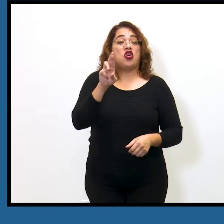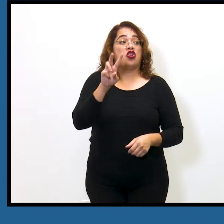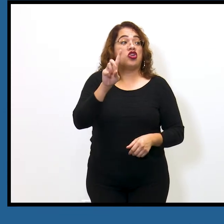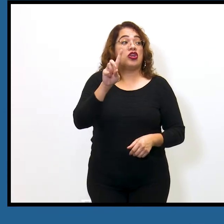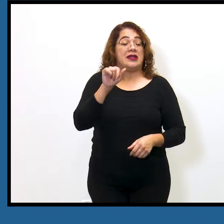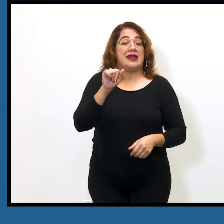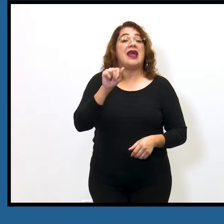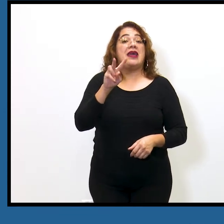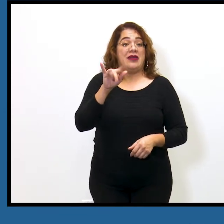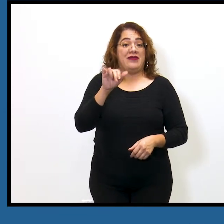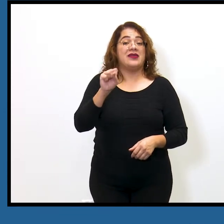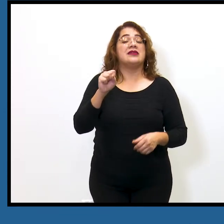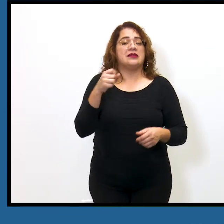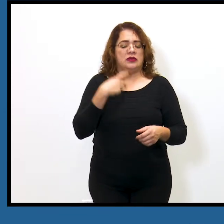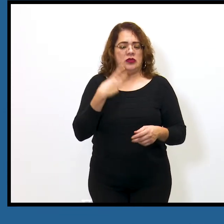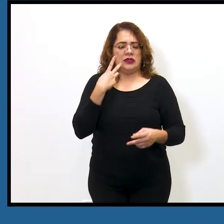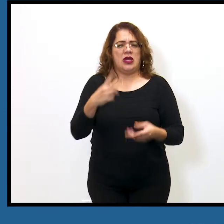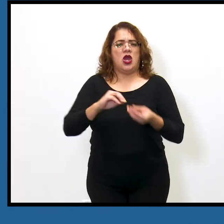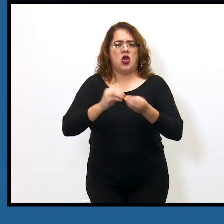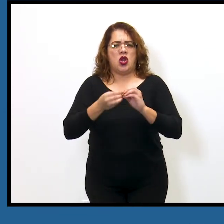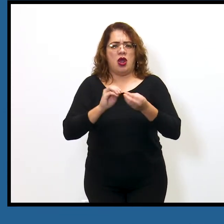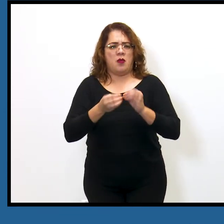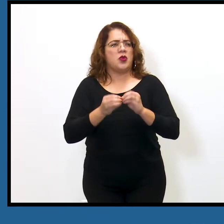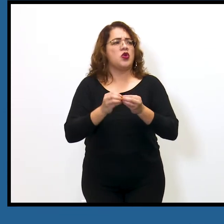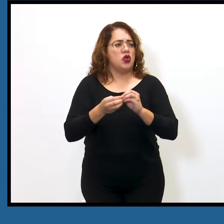whenever we see the numbers come through we kind of hold on to see what they're going to look like